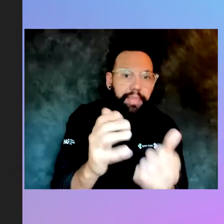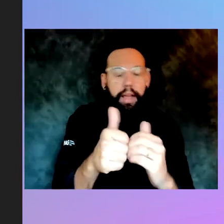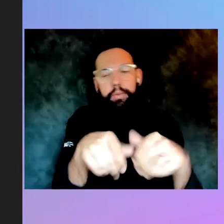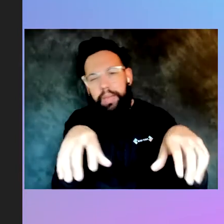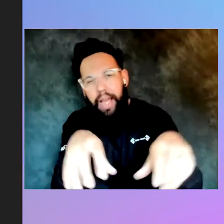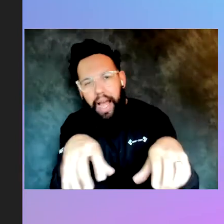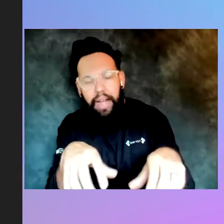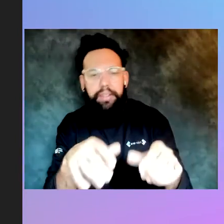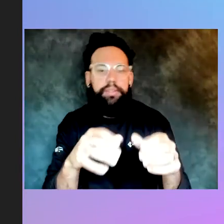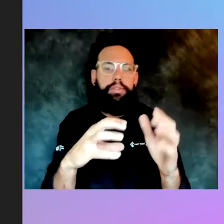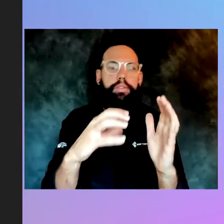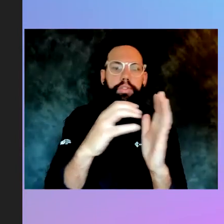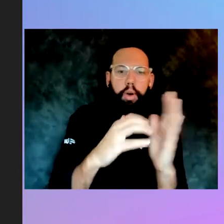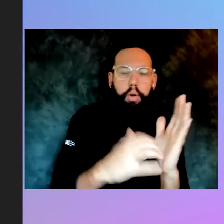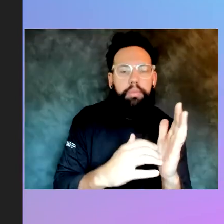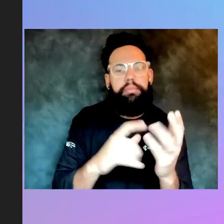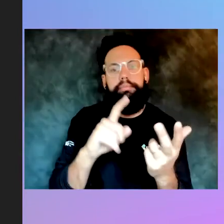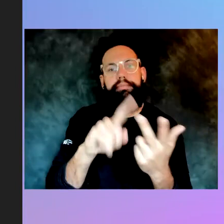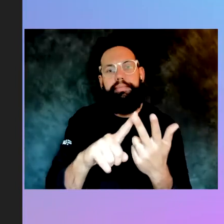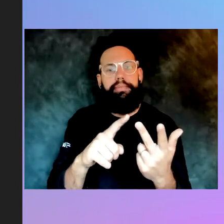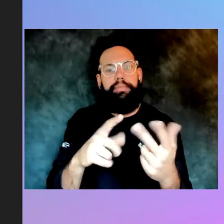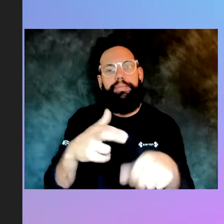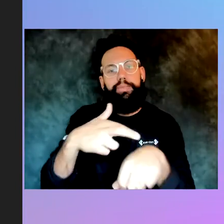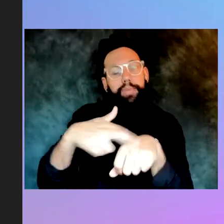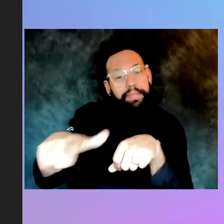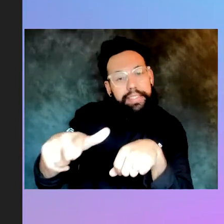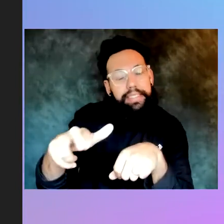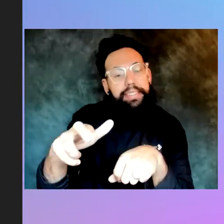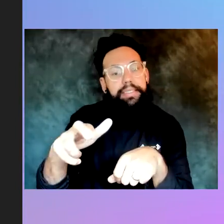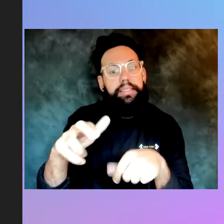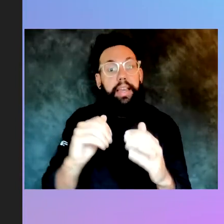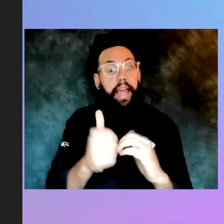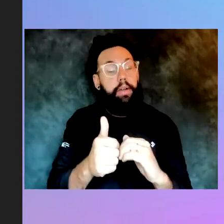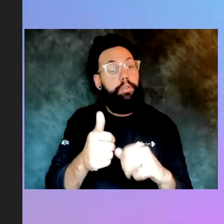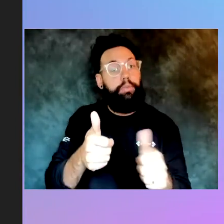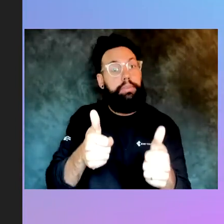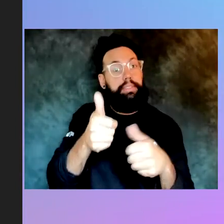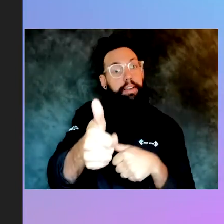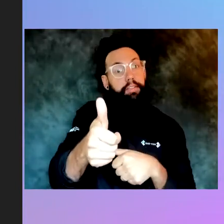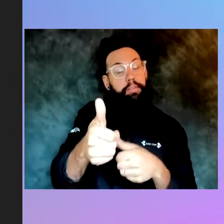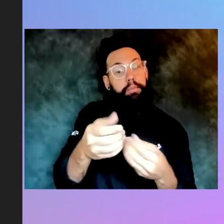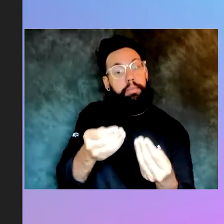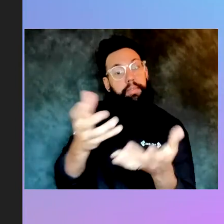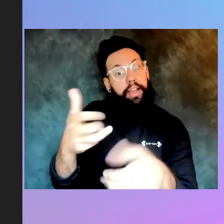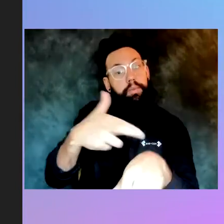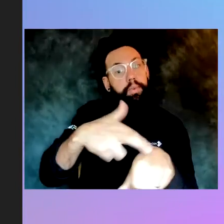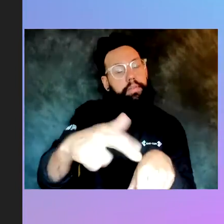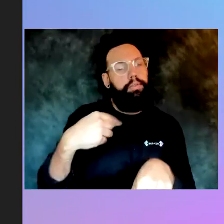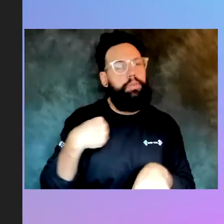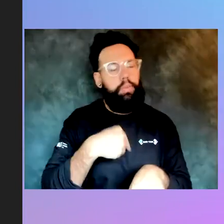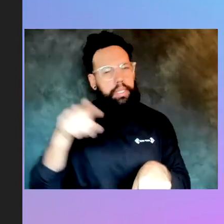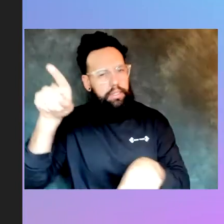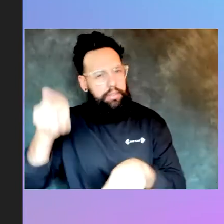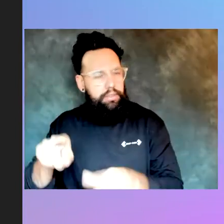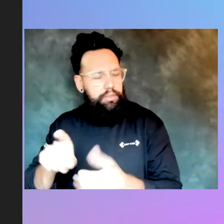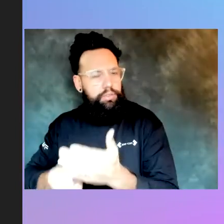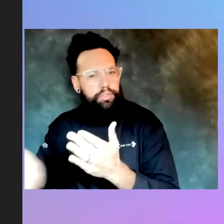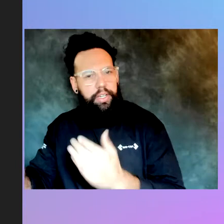how to provide references of its own work so we can check it.